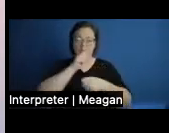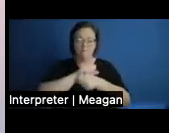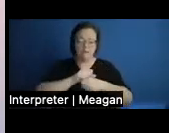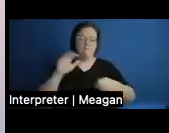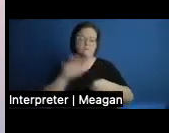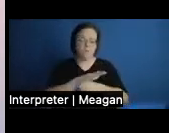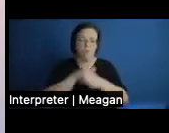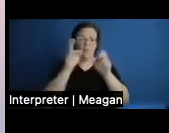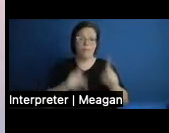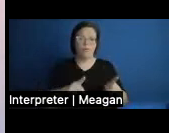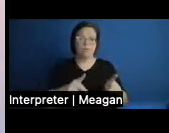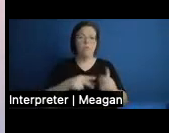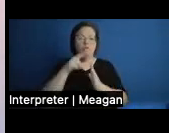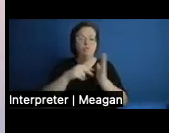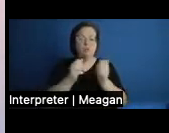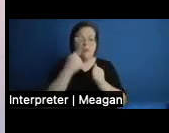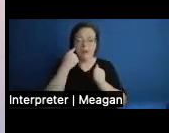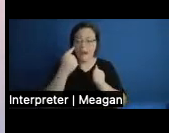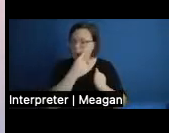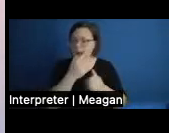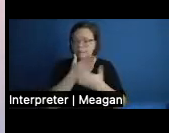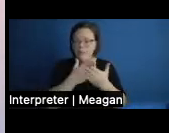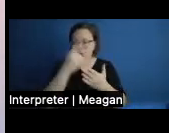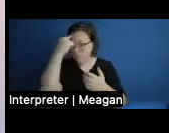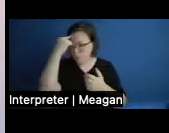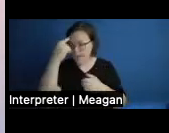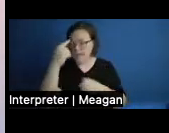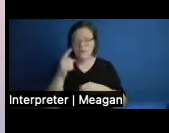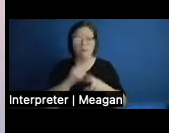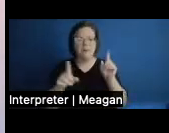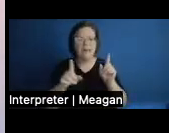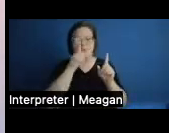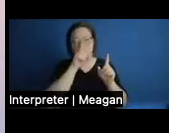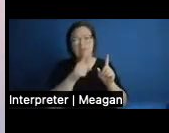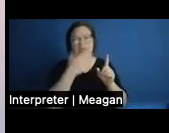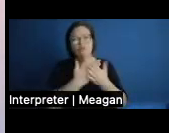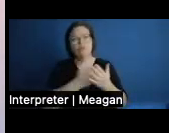you know, we read with our eyes and parts of our brain, but I think a really good poem makes us